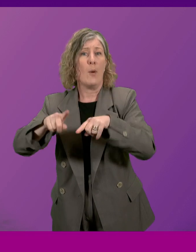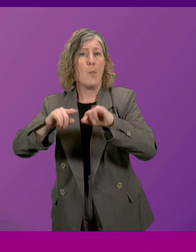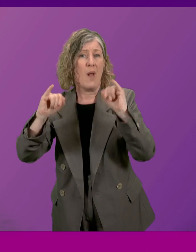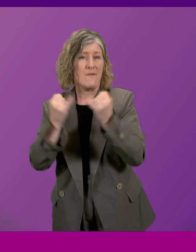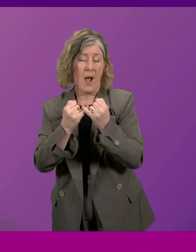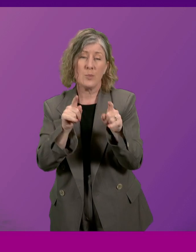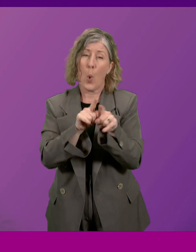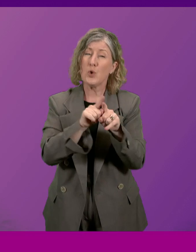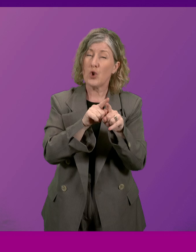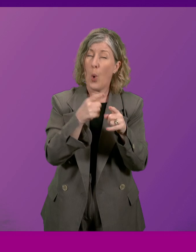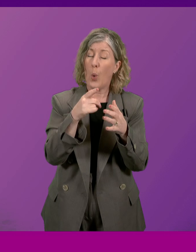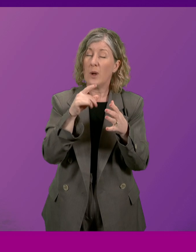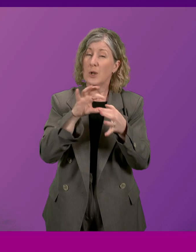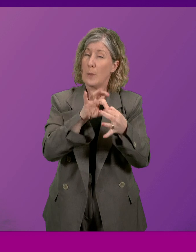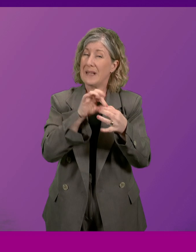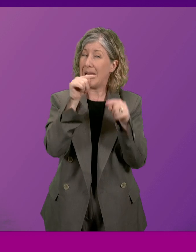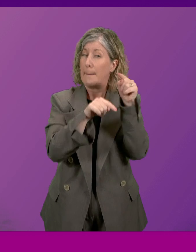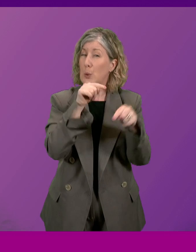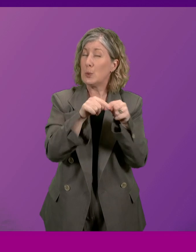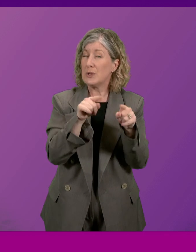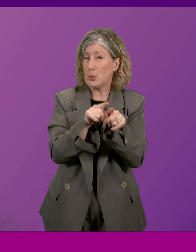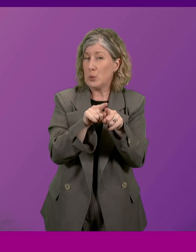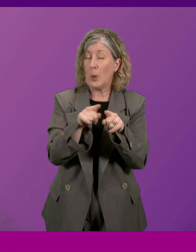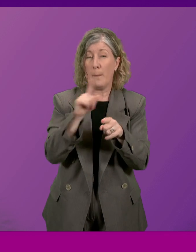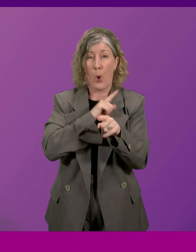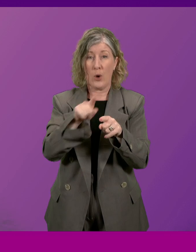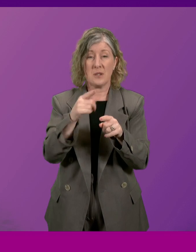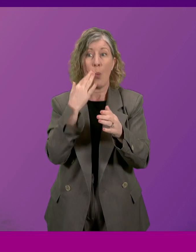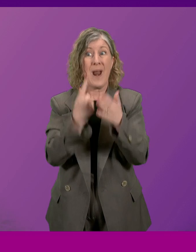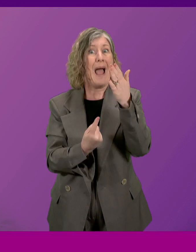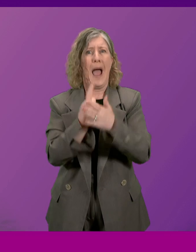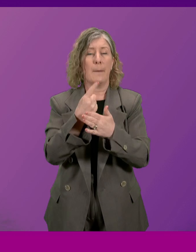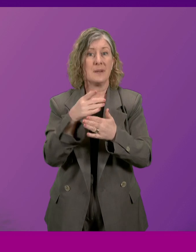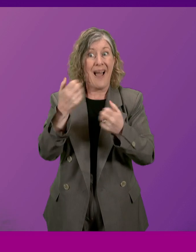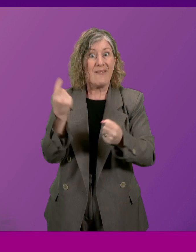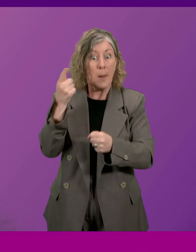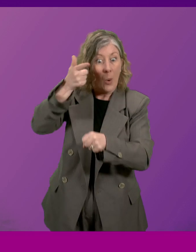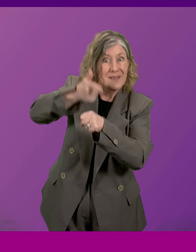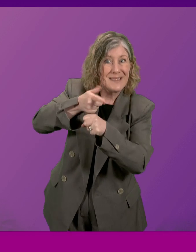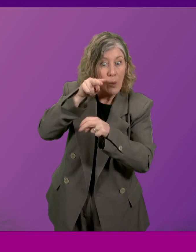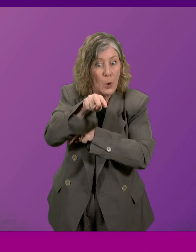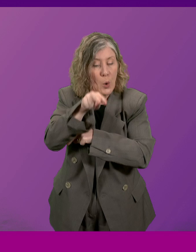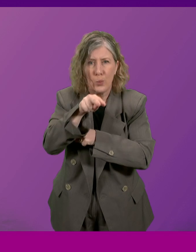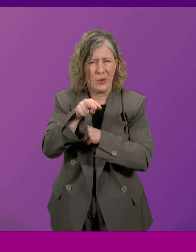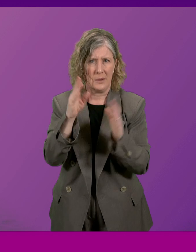that often occur outwith those hours? Does the First Minister agree—